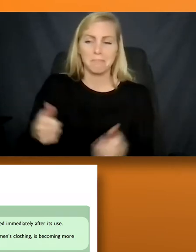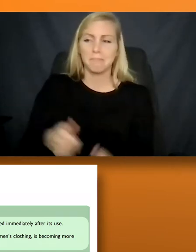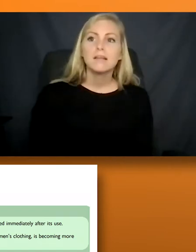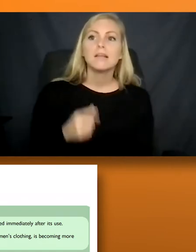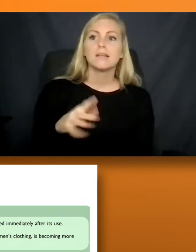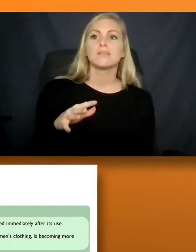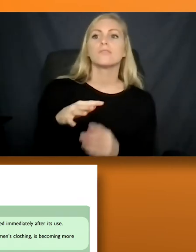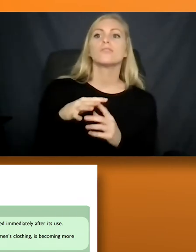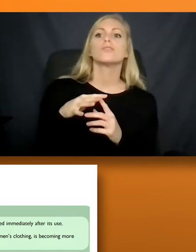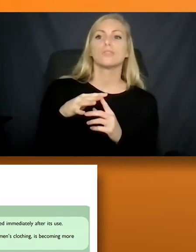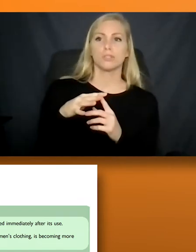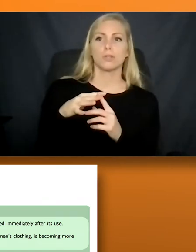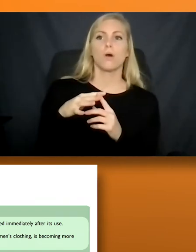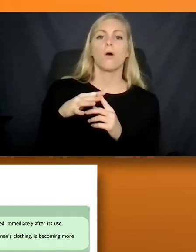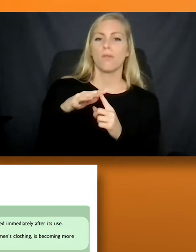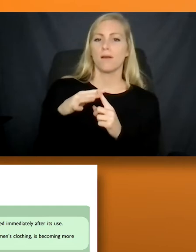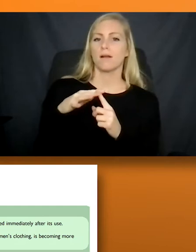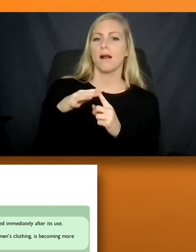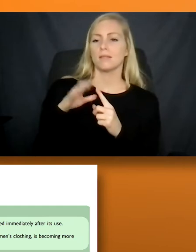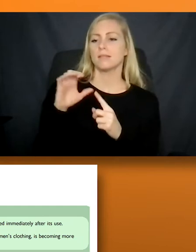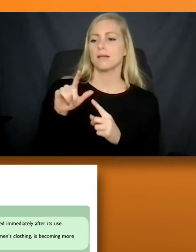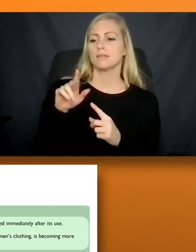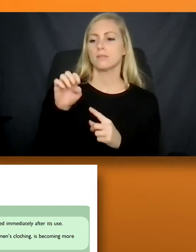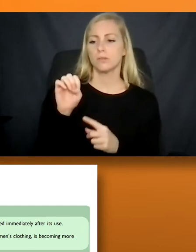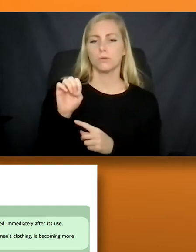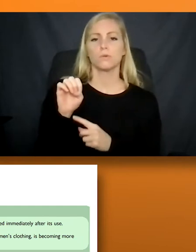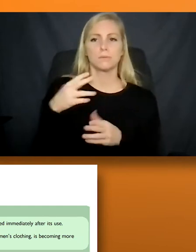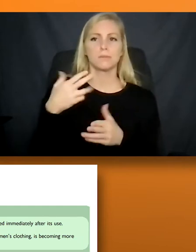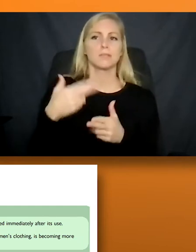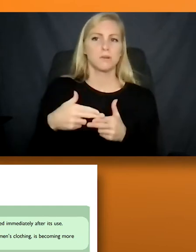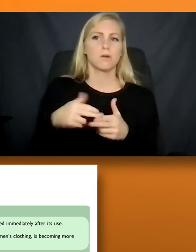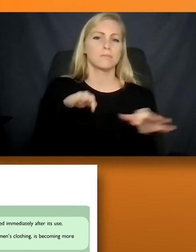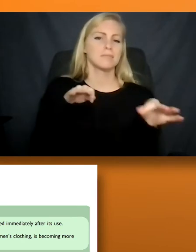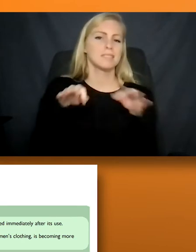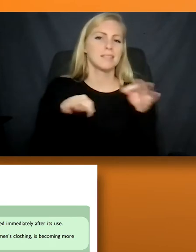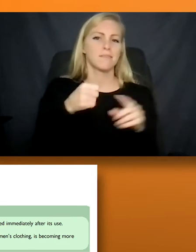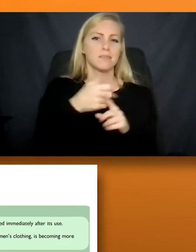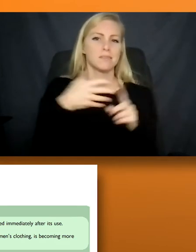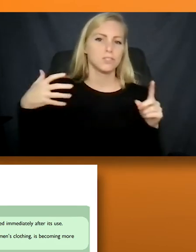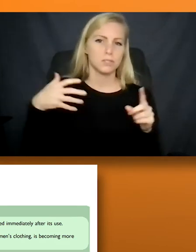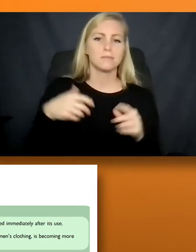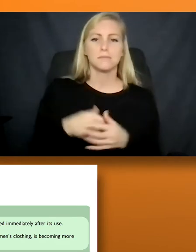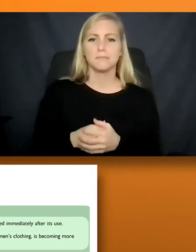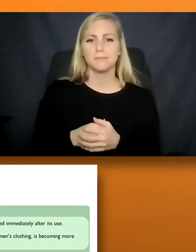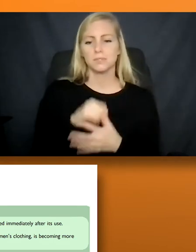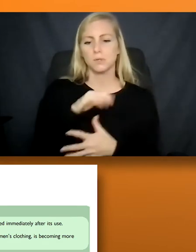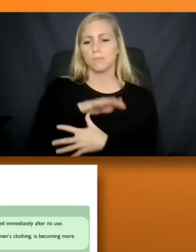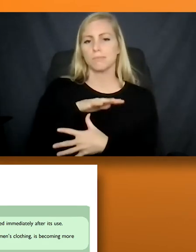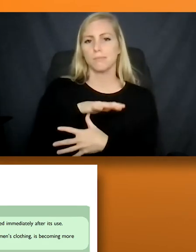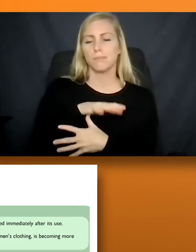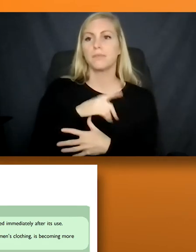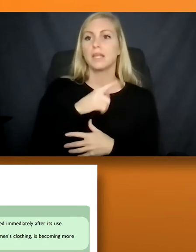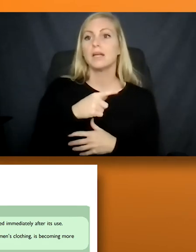And the name of that context clue is definition or explanation. So each of the context clues have their own label,